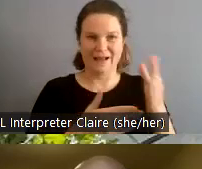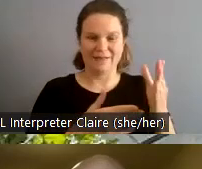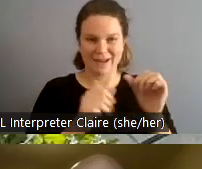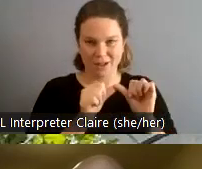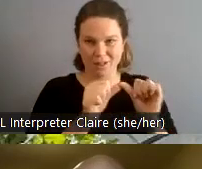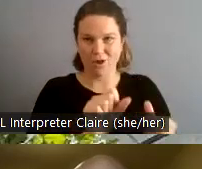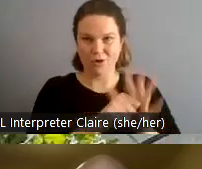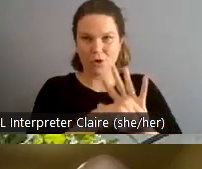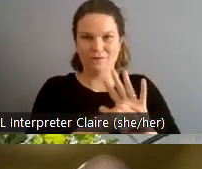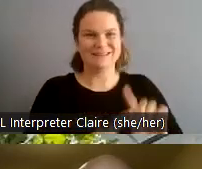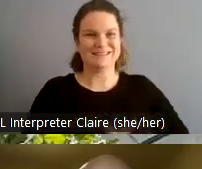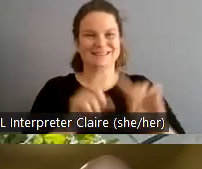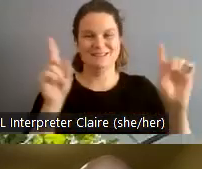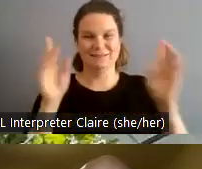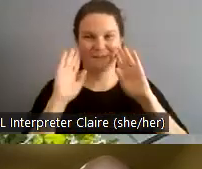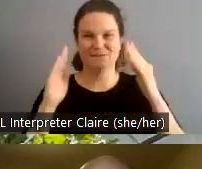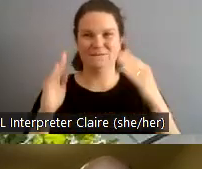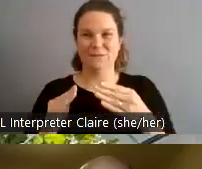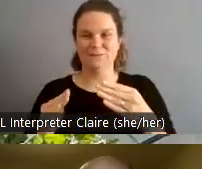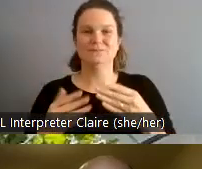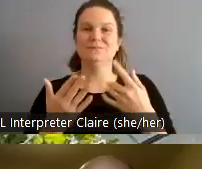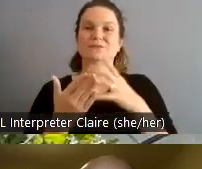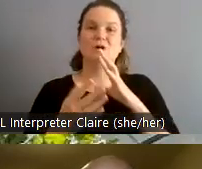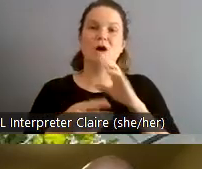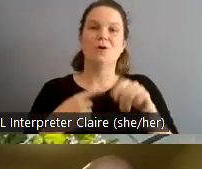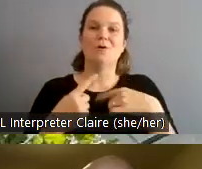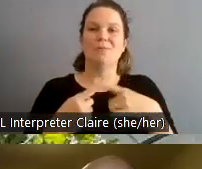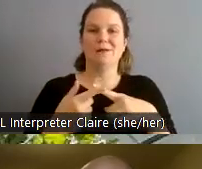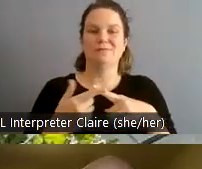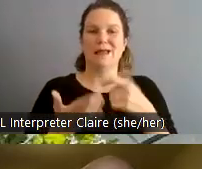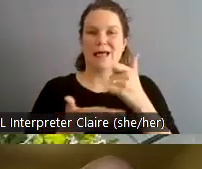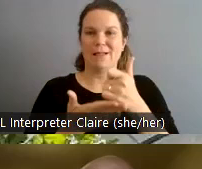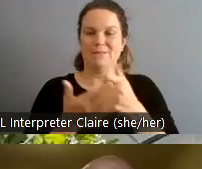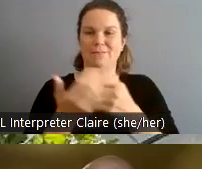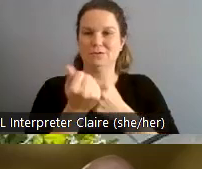in a slightly different direction at this point and talk about a few of the